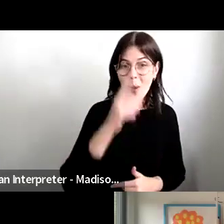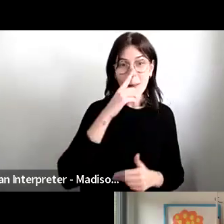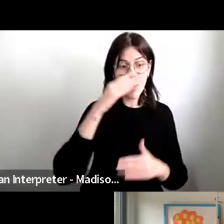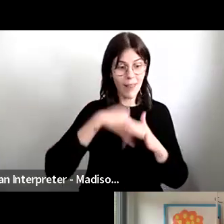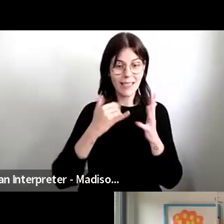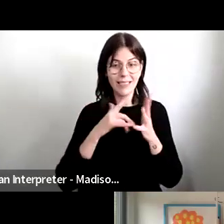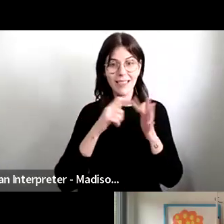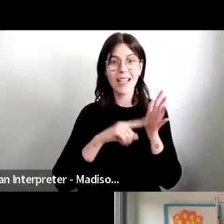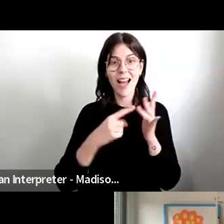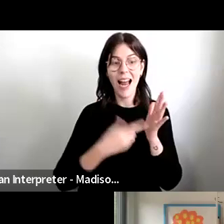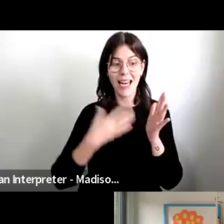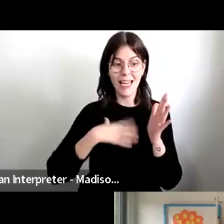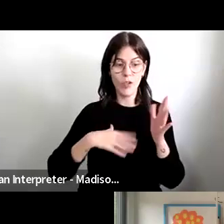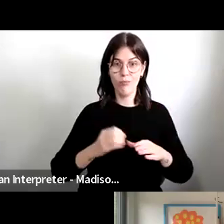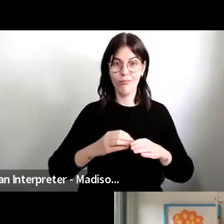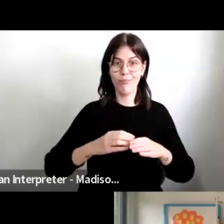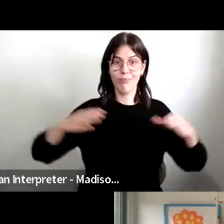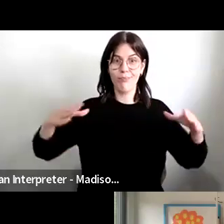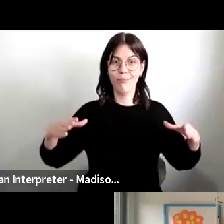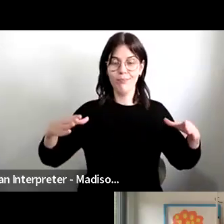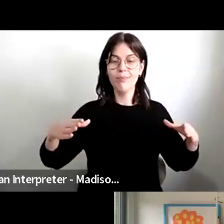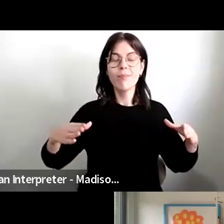I suppose. It's heartbreaking sometimes when you know there are good applications that just don't